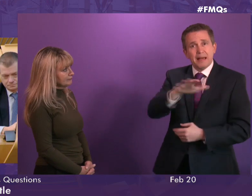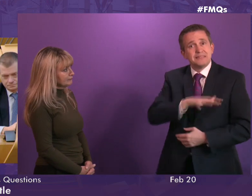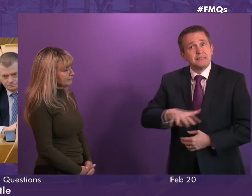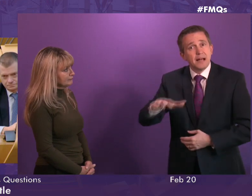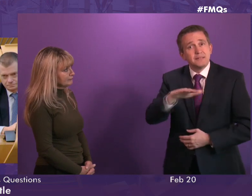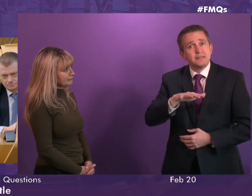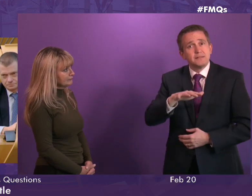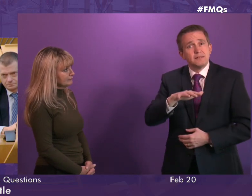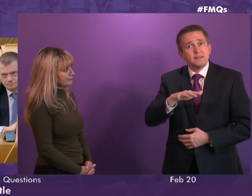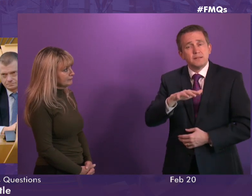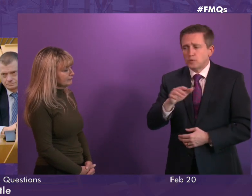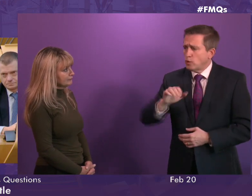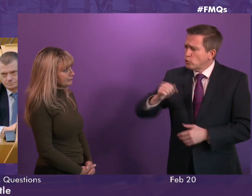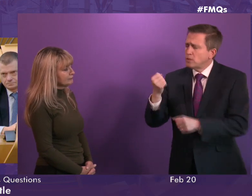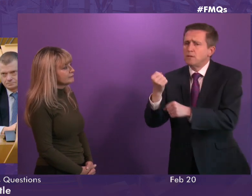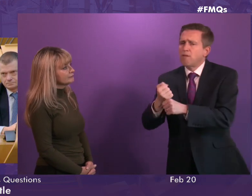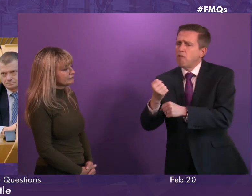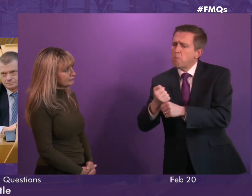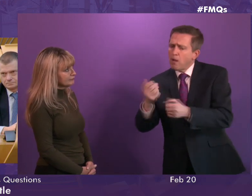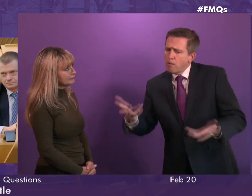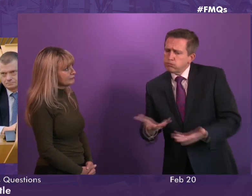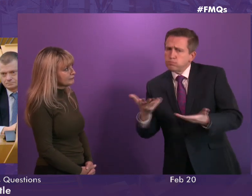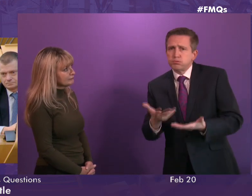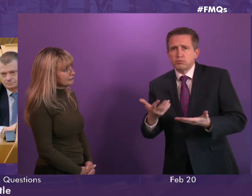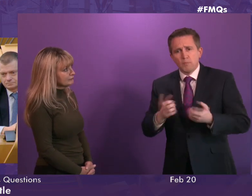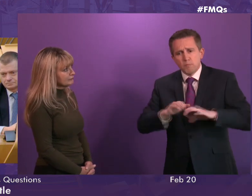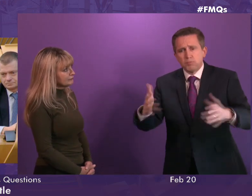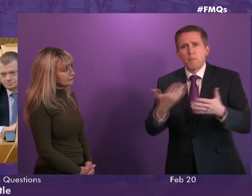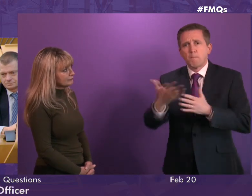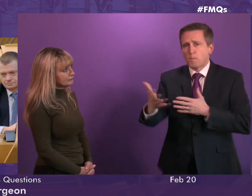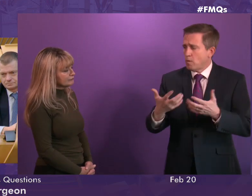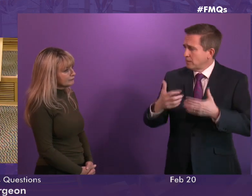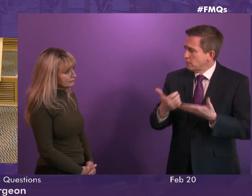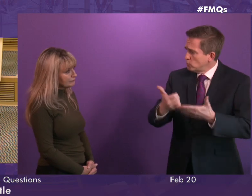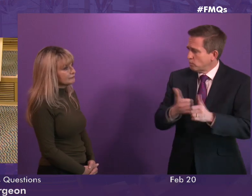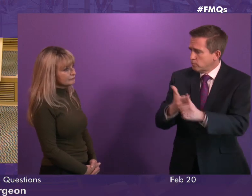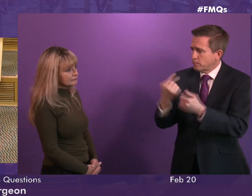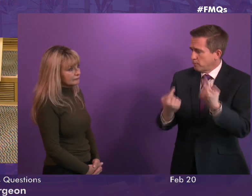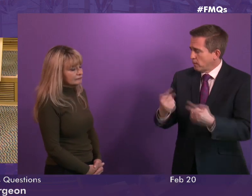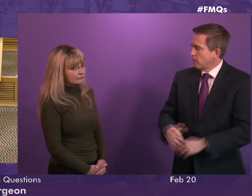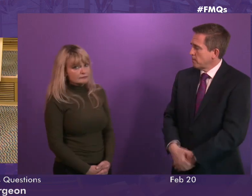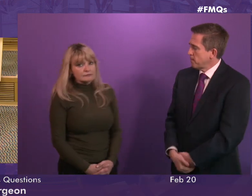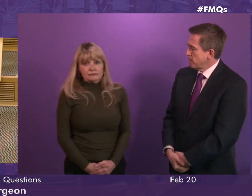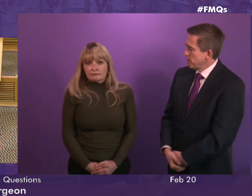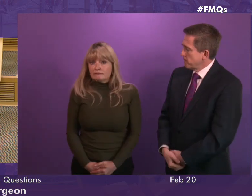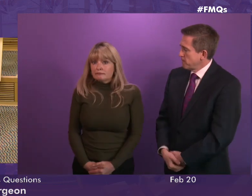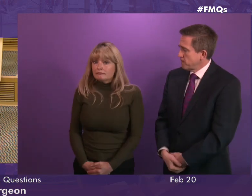If so, what will the Scottish Government do to enable that deployment? The First Minister: Yes, I agree with that. The Scottish Government